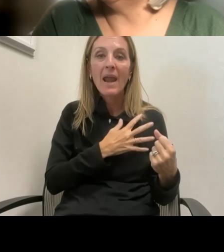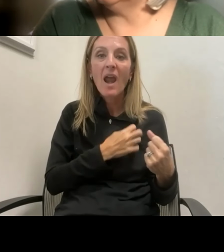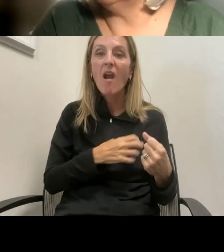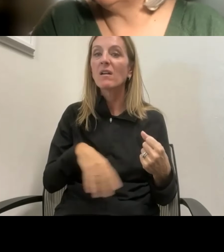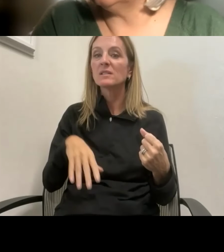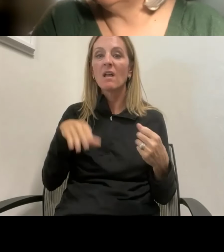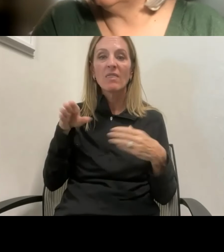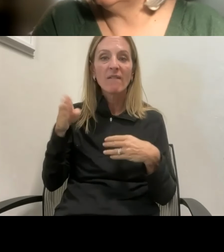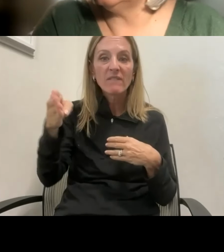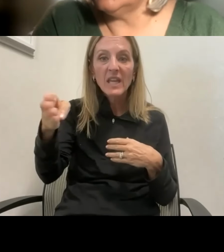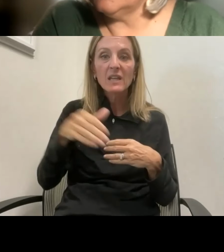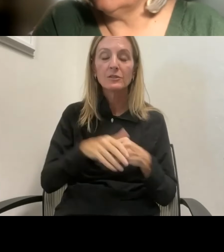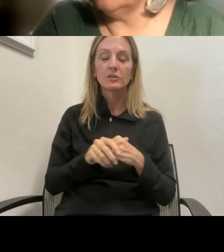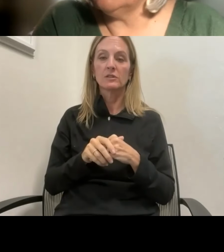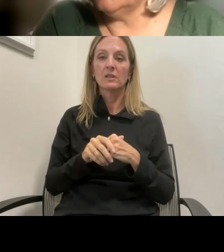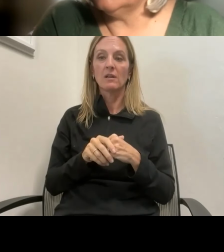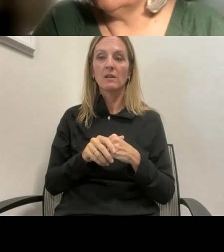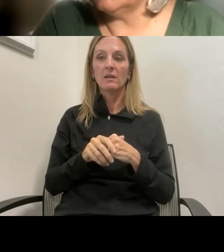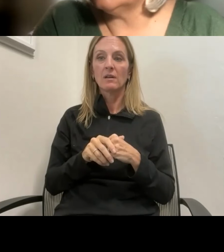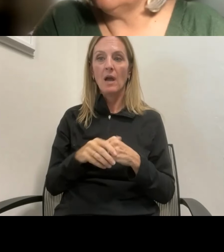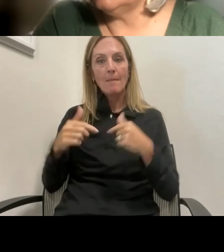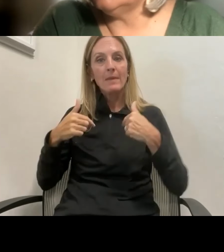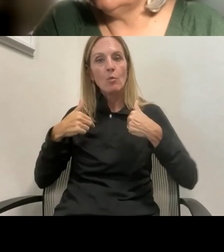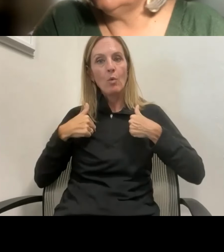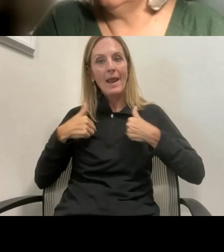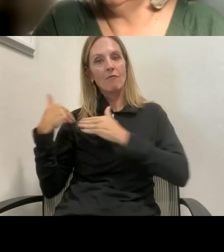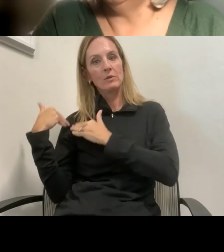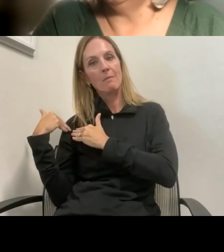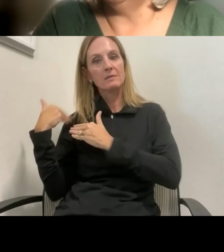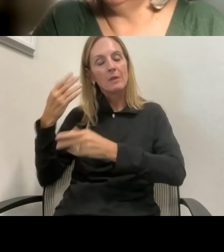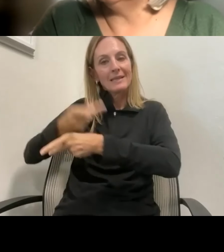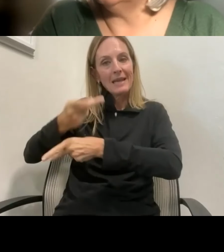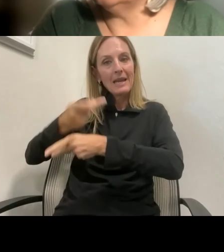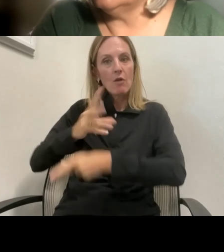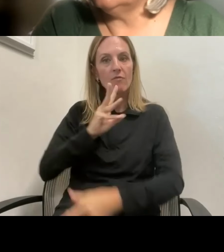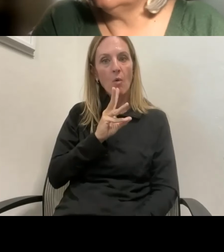sacred responsibility to take care of the water and what does that mean, water conservation,